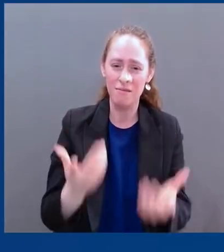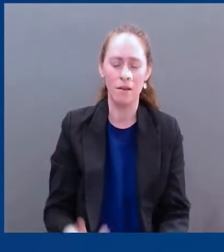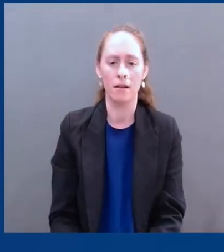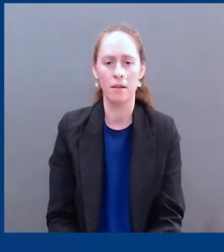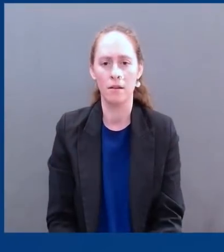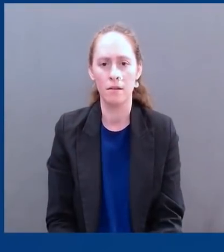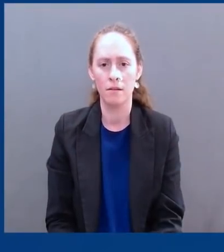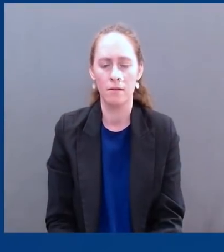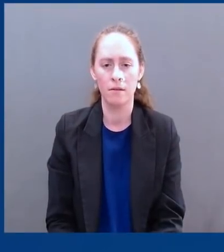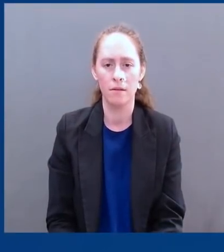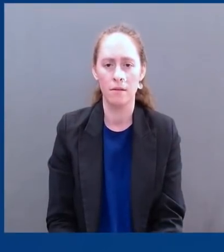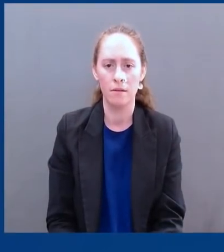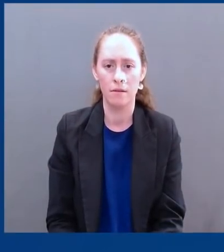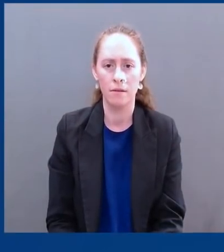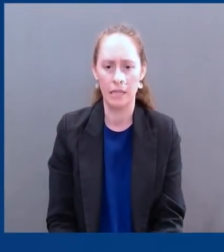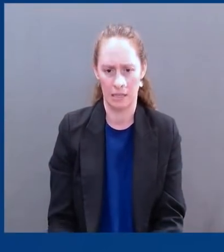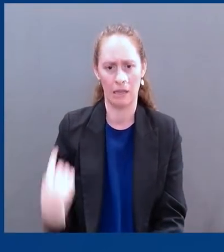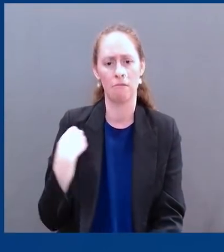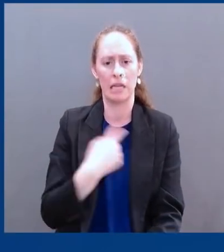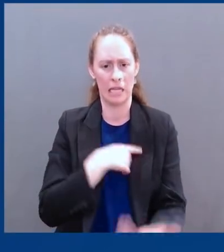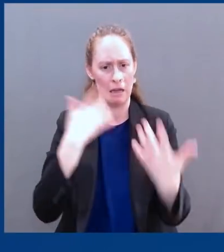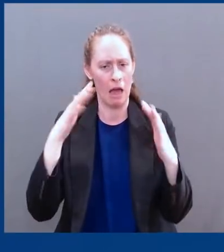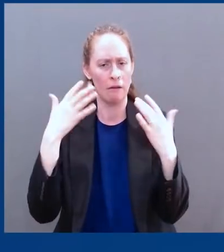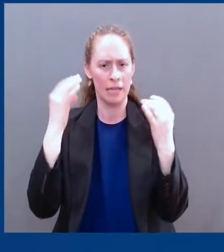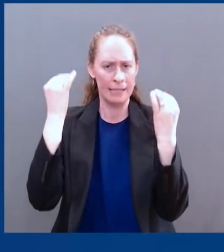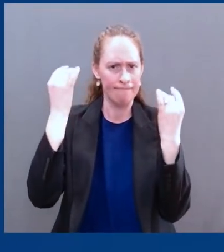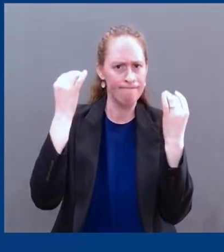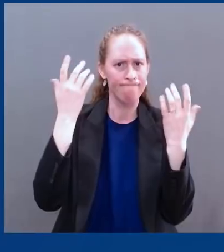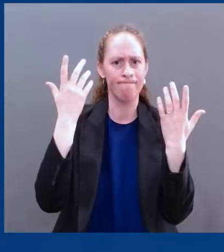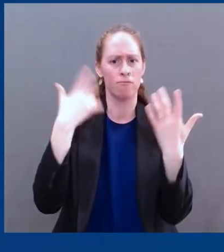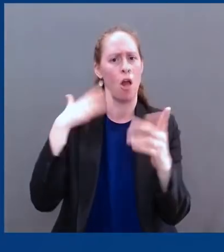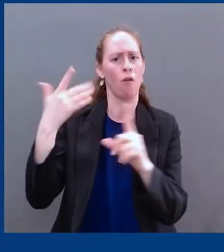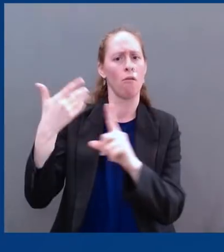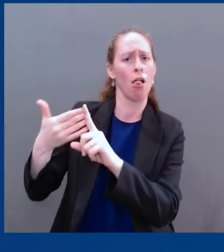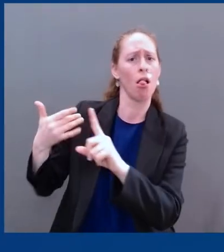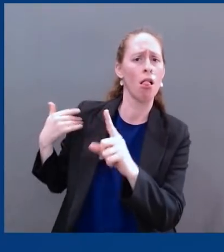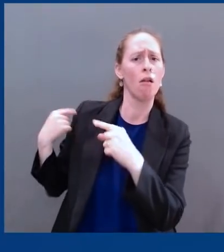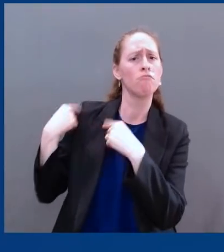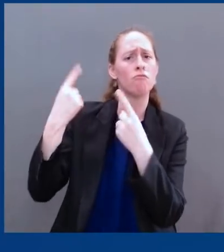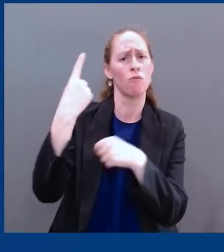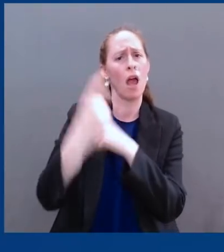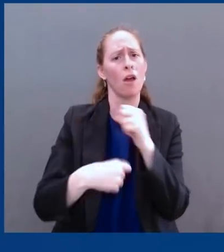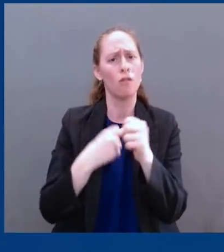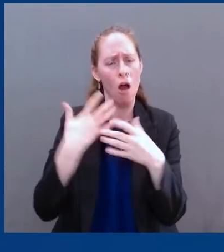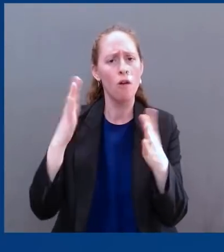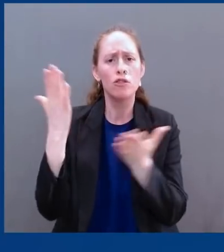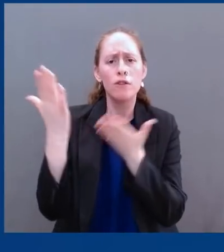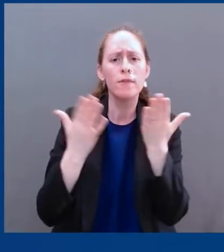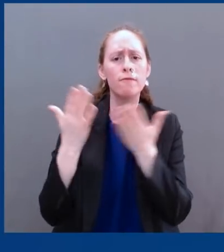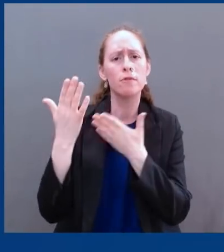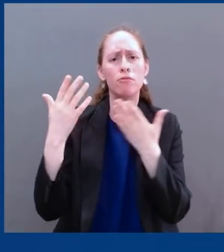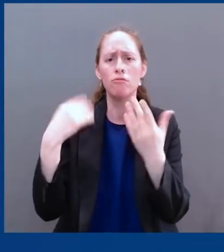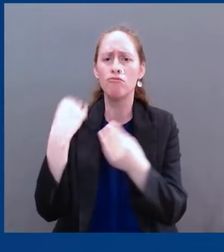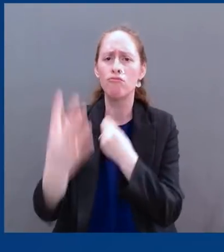that we have put in place over the last year. We're going to continue to divert whatever resources we can to make sure we address